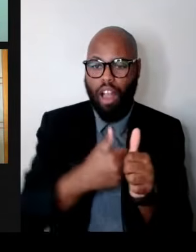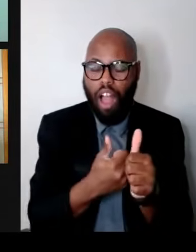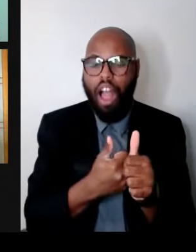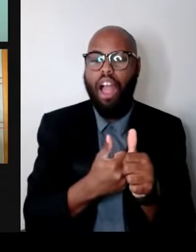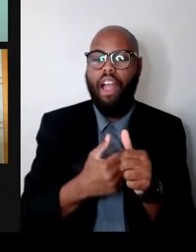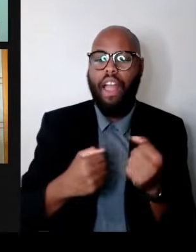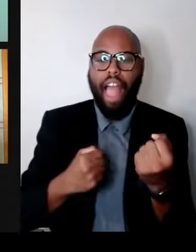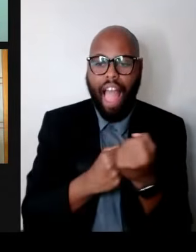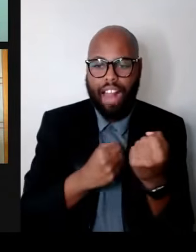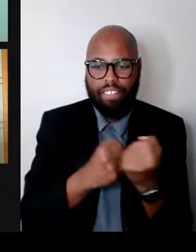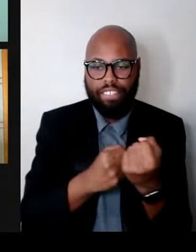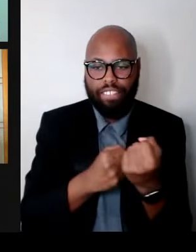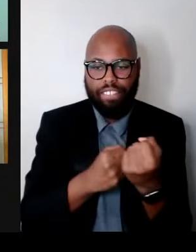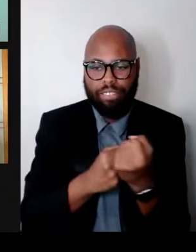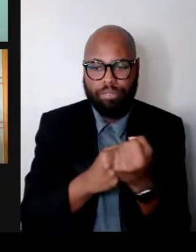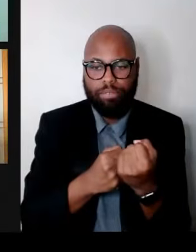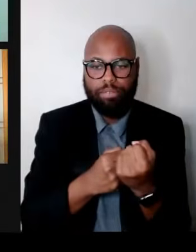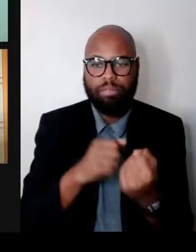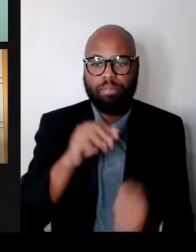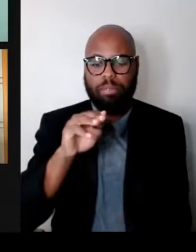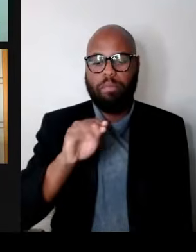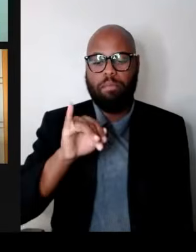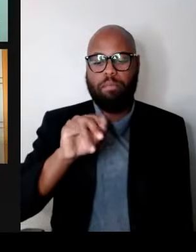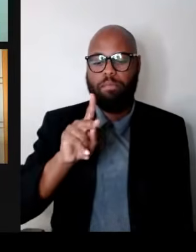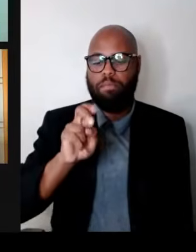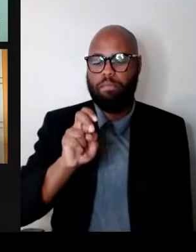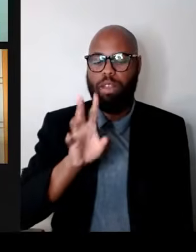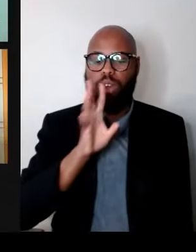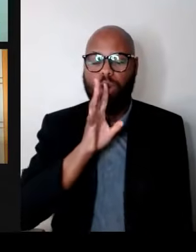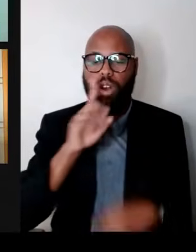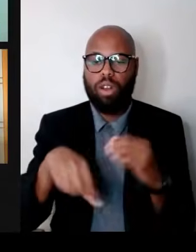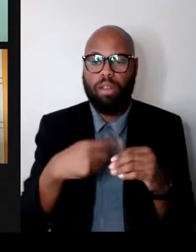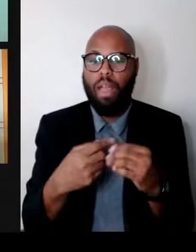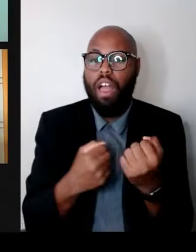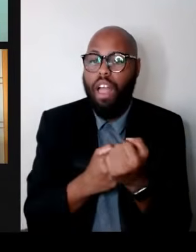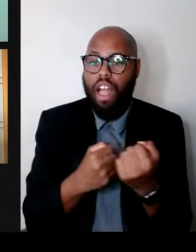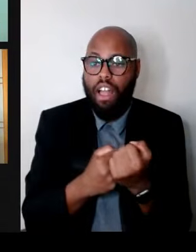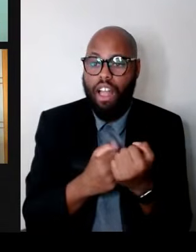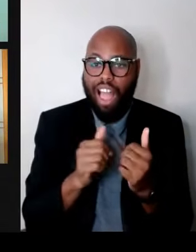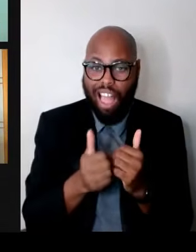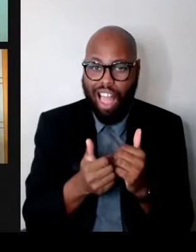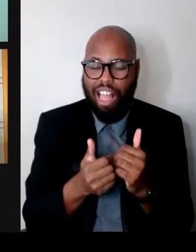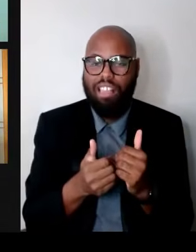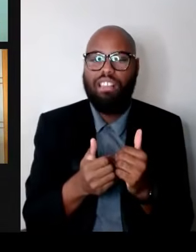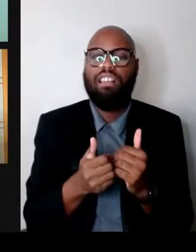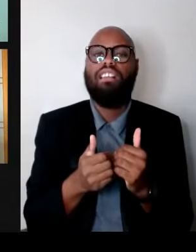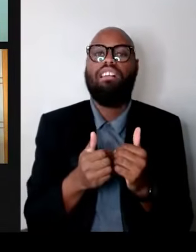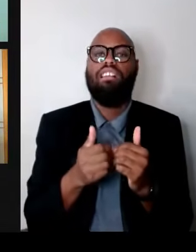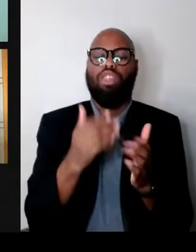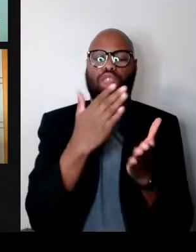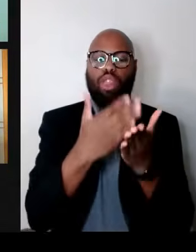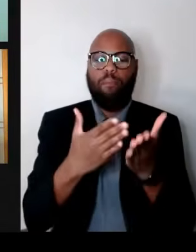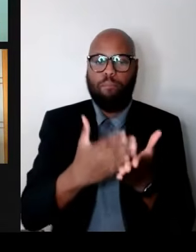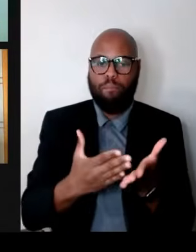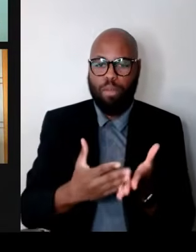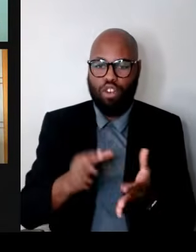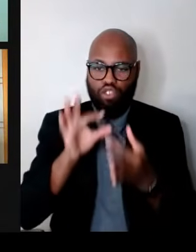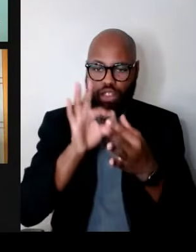And Mike talked about activism, the aspects of it that have to deal with the spiritual self-preservation,